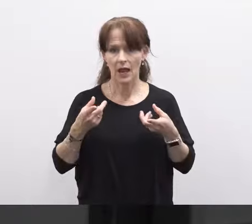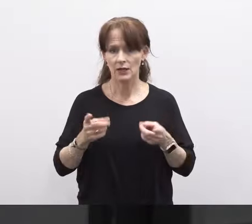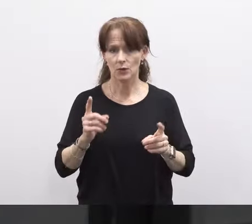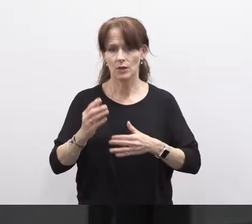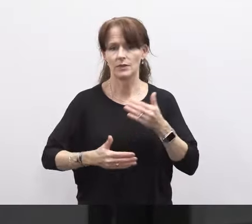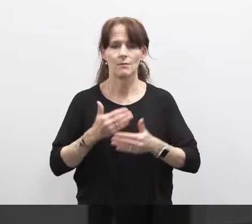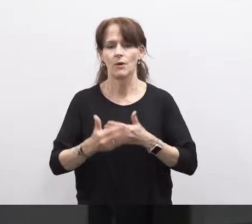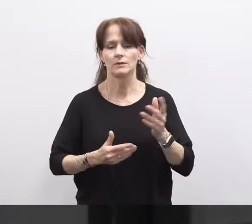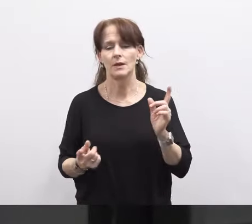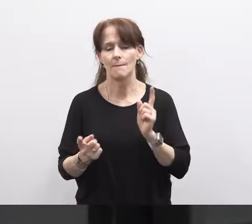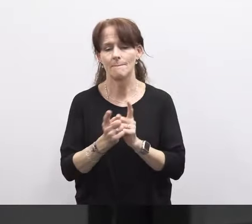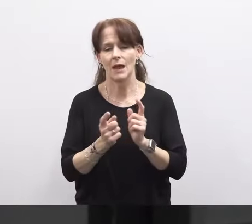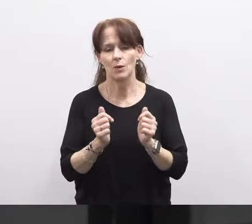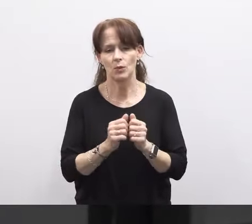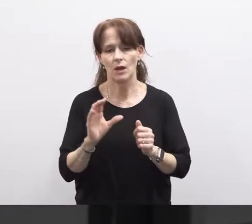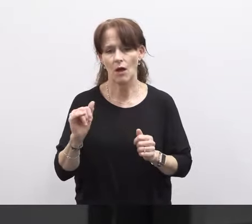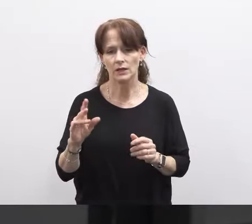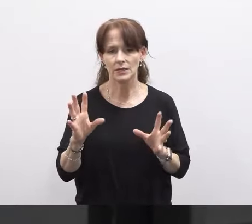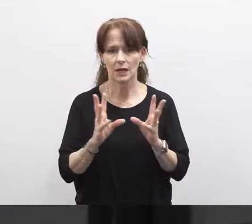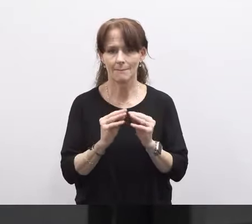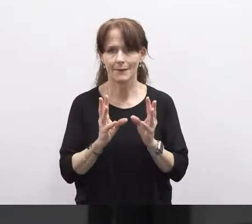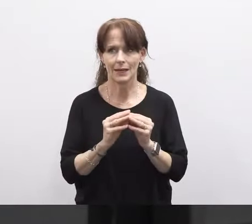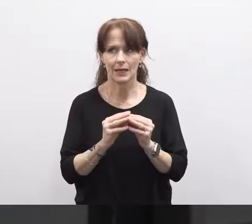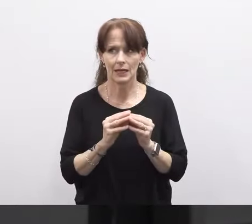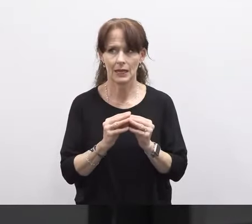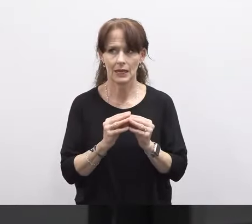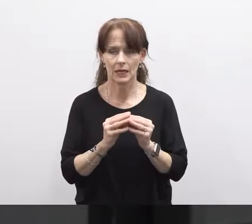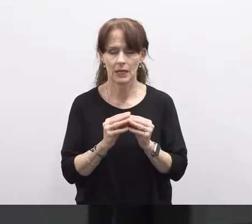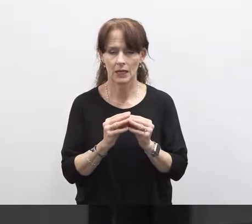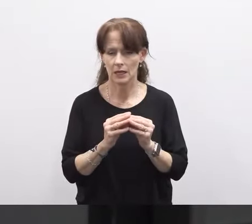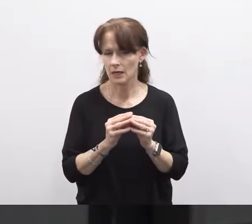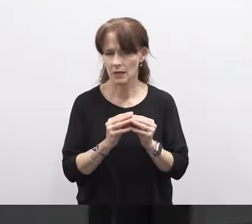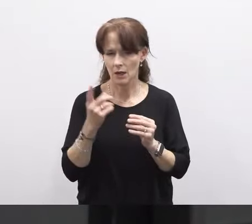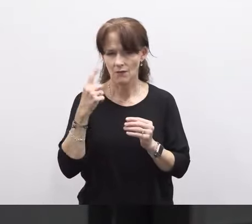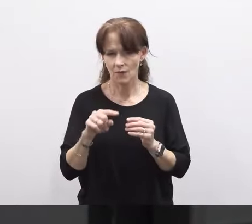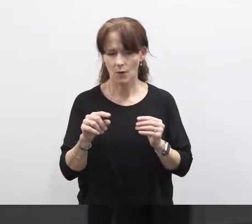we've met with your Audit Committee Board President Kerr.